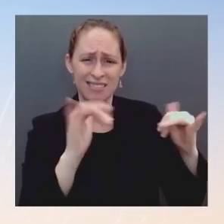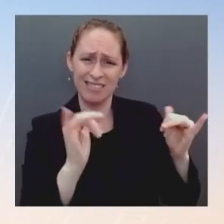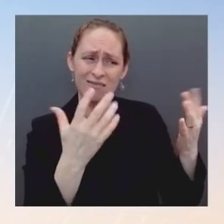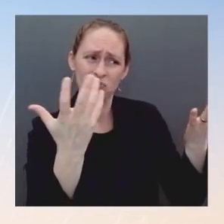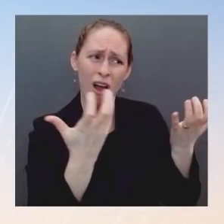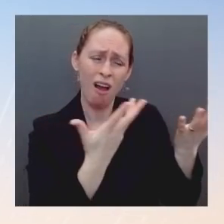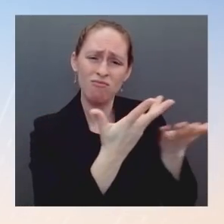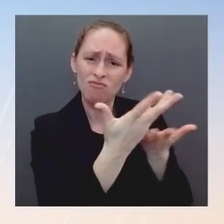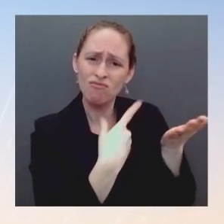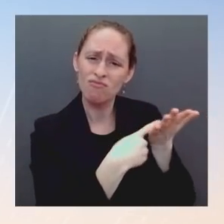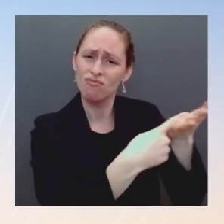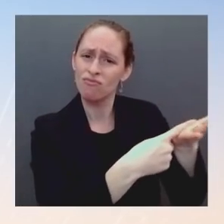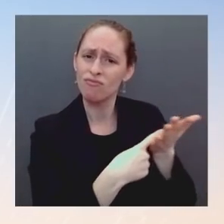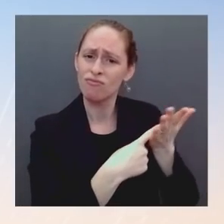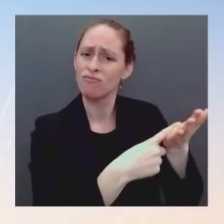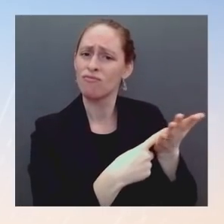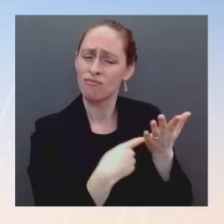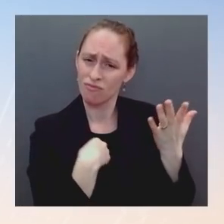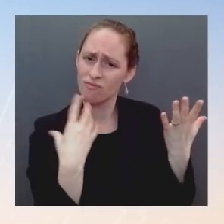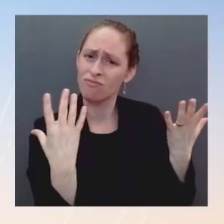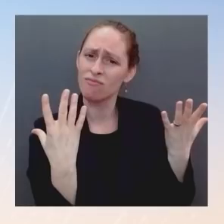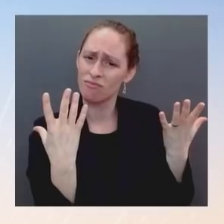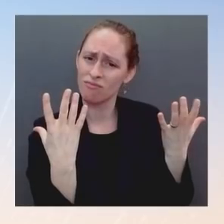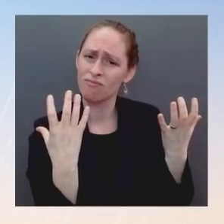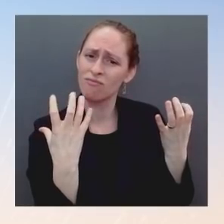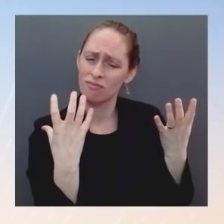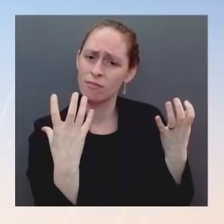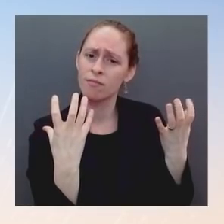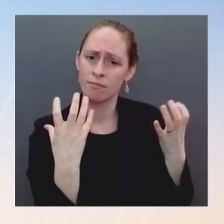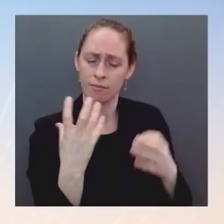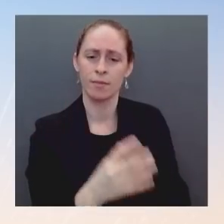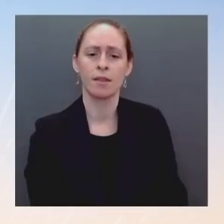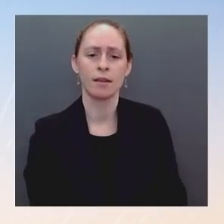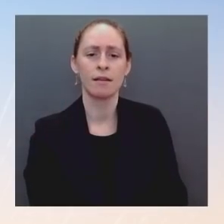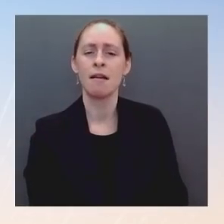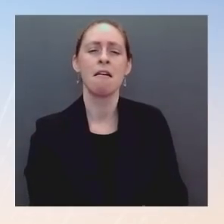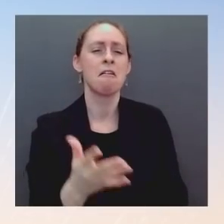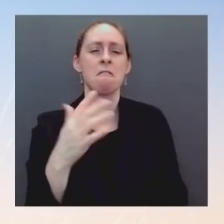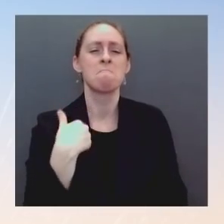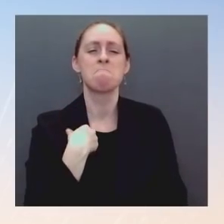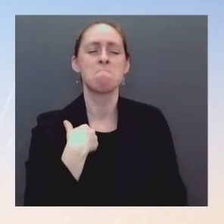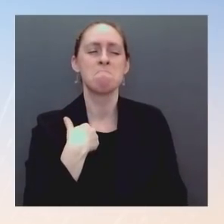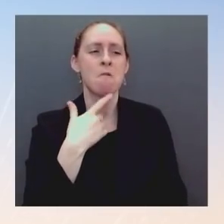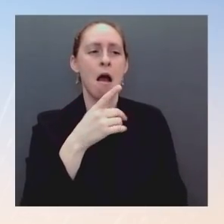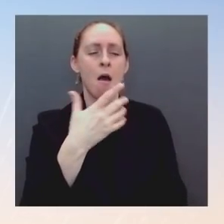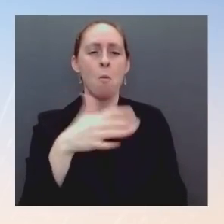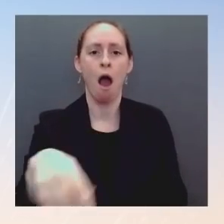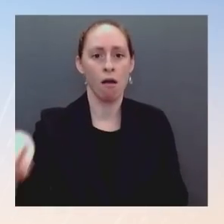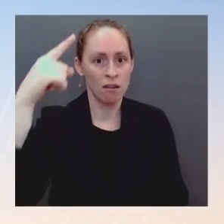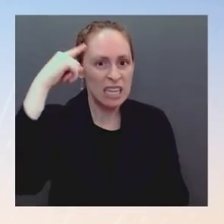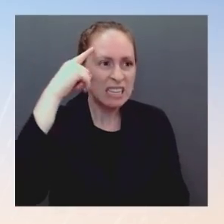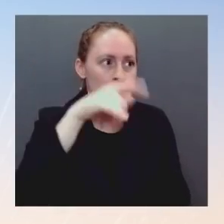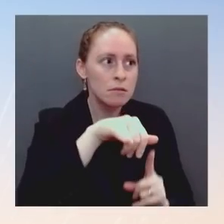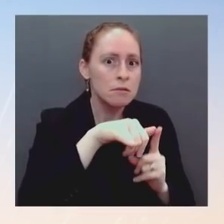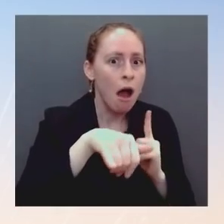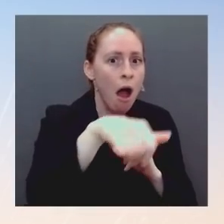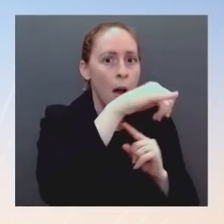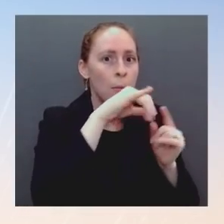not to combine all of these pieces into one, because they're all different circumstances. There is also -- if I flip it on -- flip it a little bit --